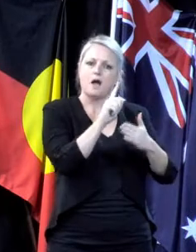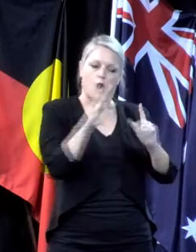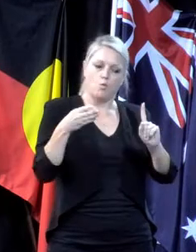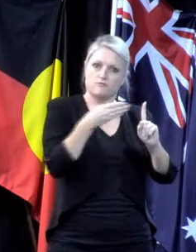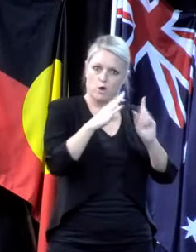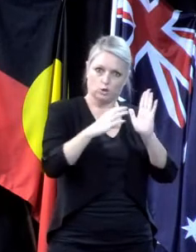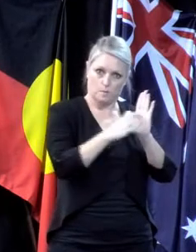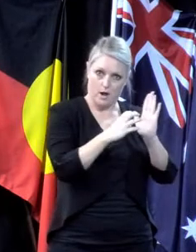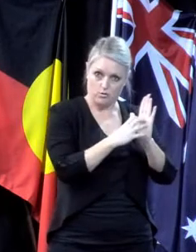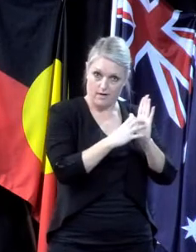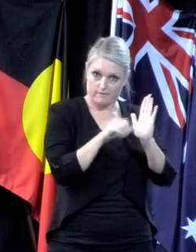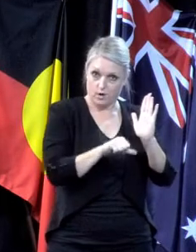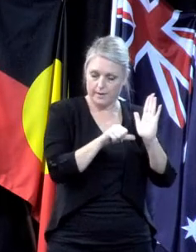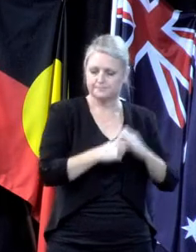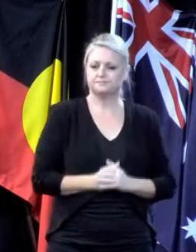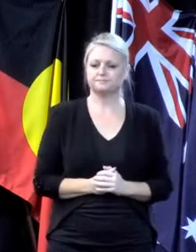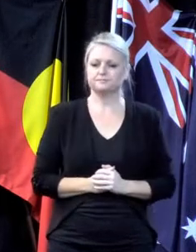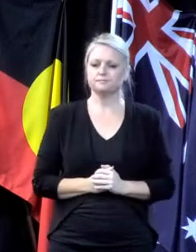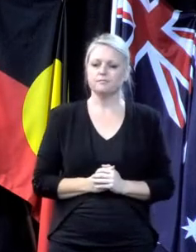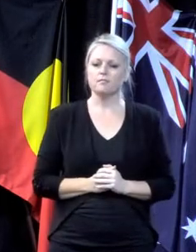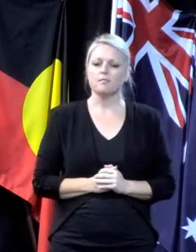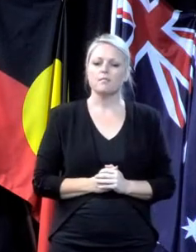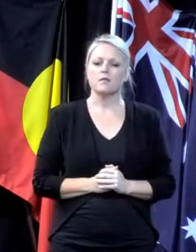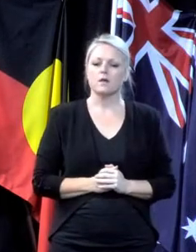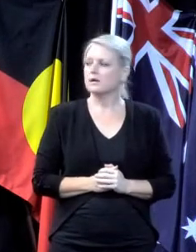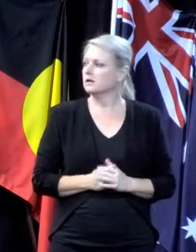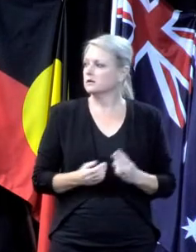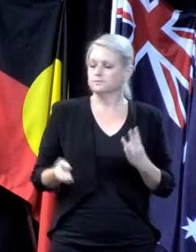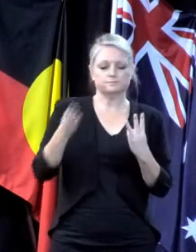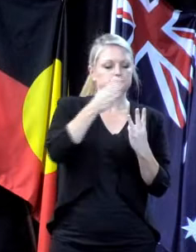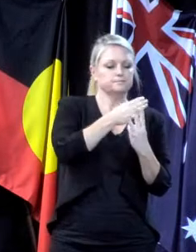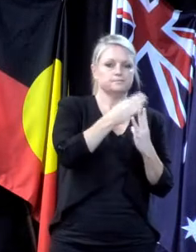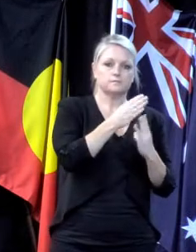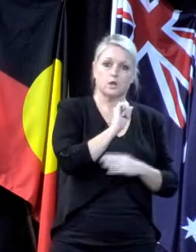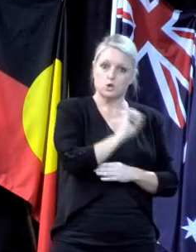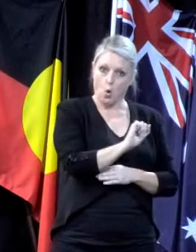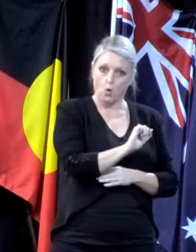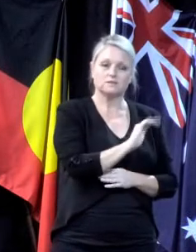so you know where I'll be taking you to, please? Ms. Kauppila will be five to 21.